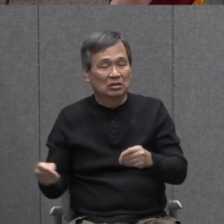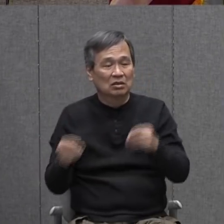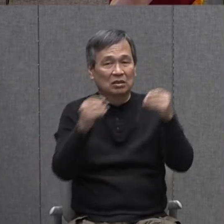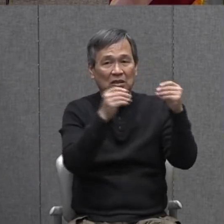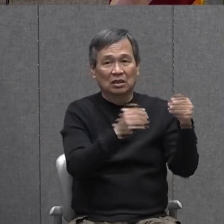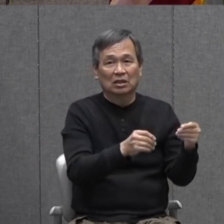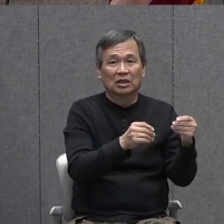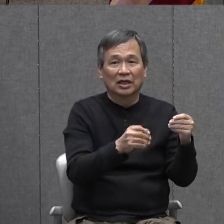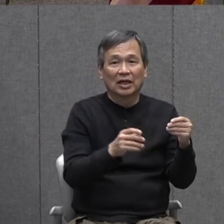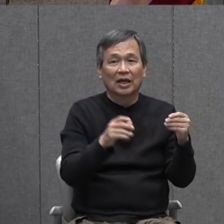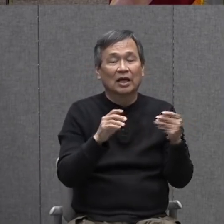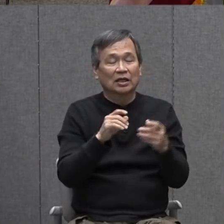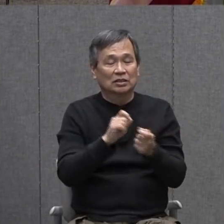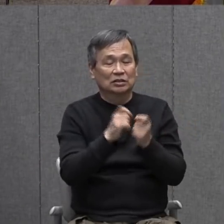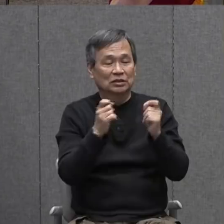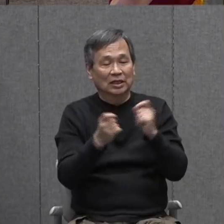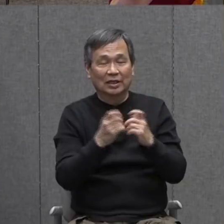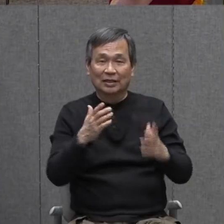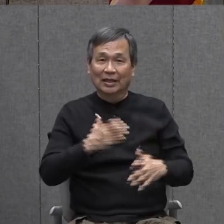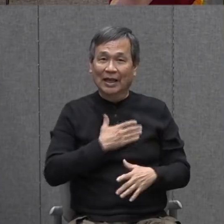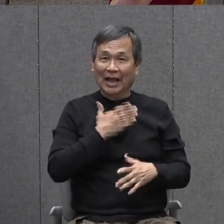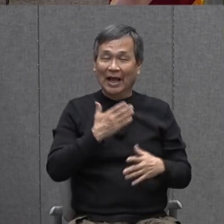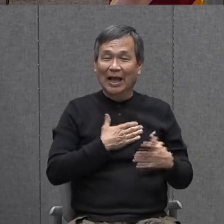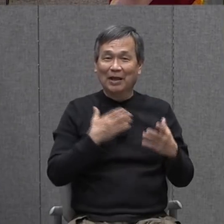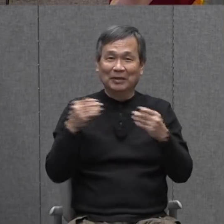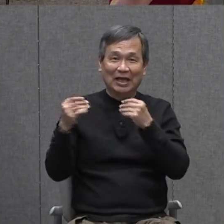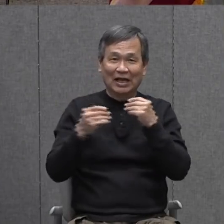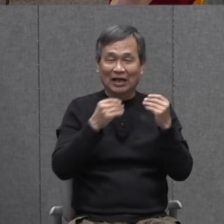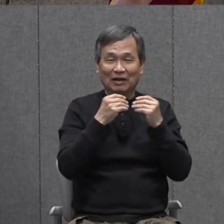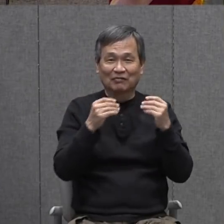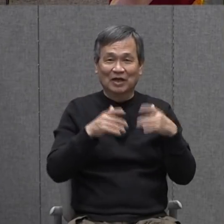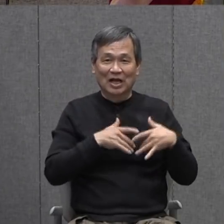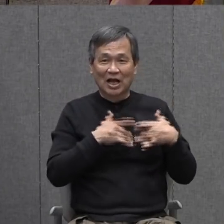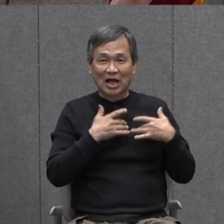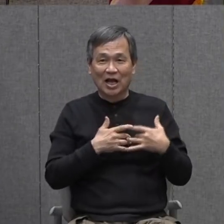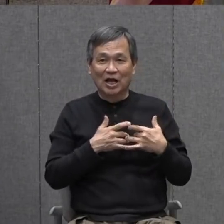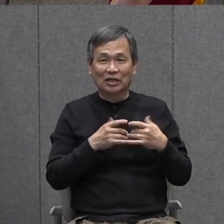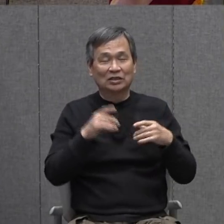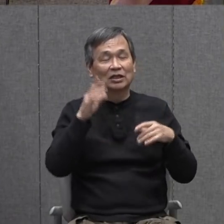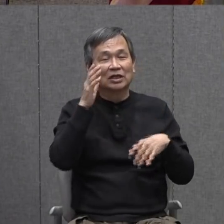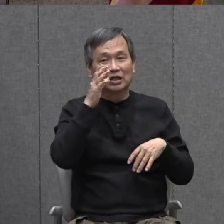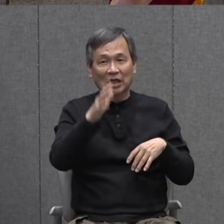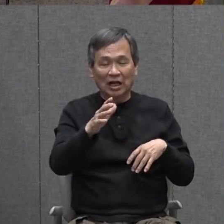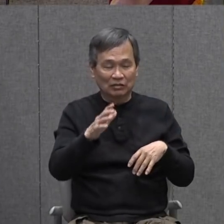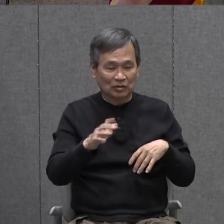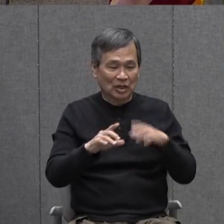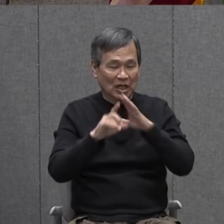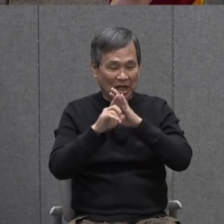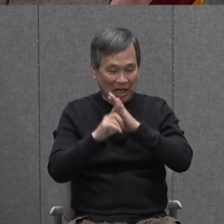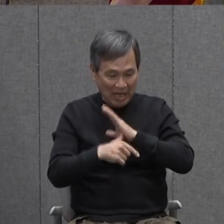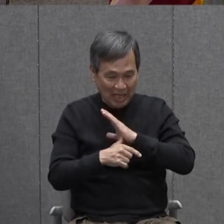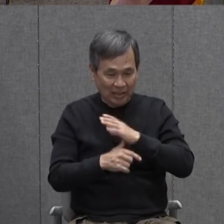into a happy little envelope and I am gonna put a little note in there so that when I get back out into the world